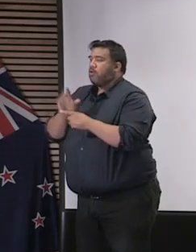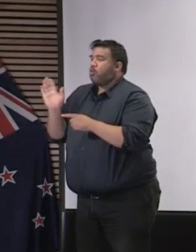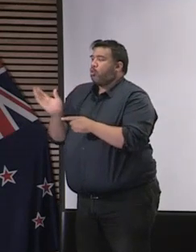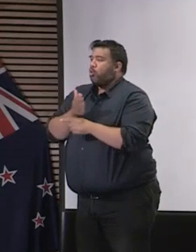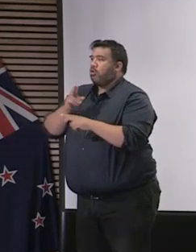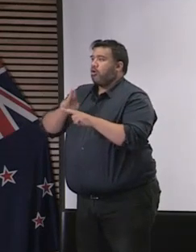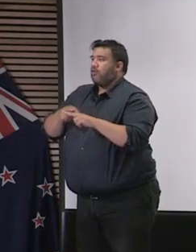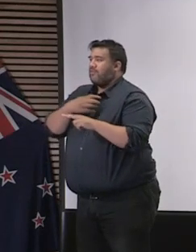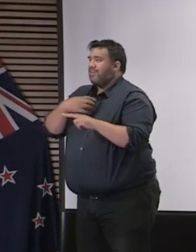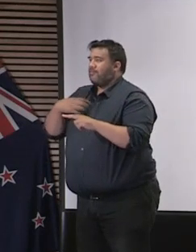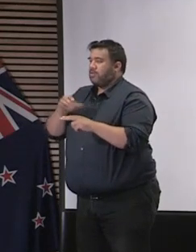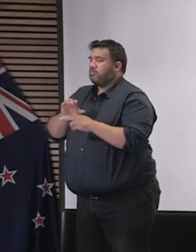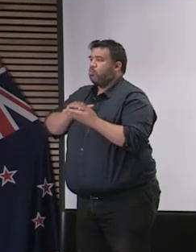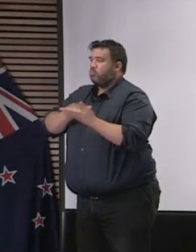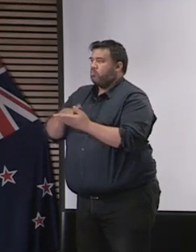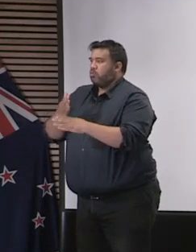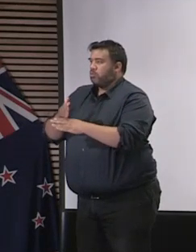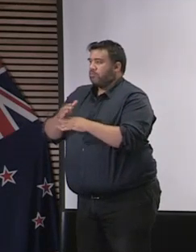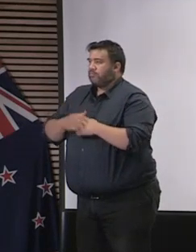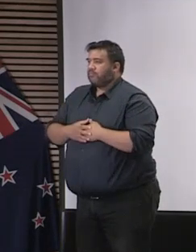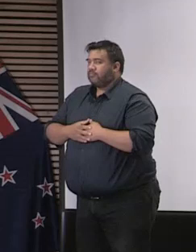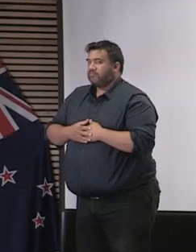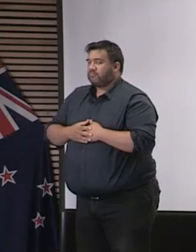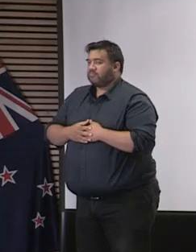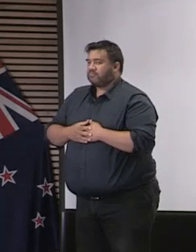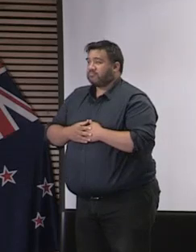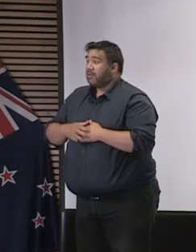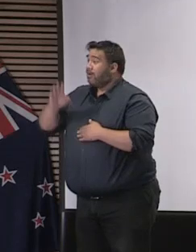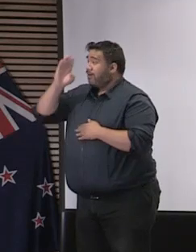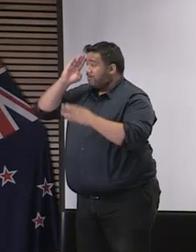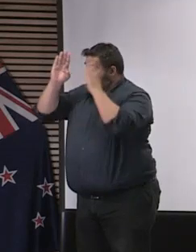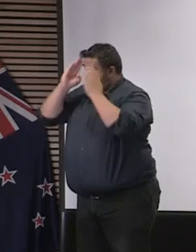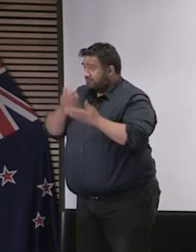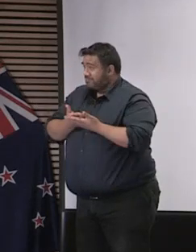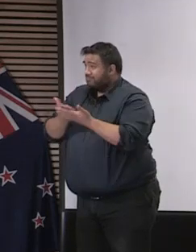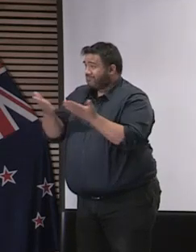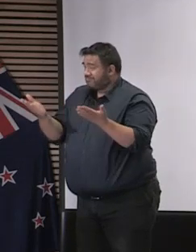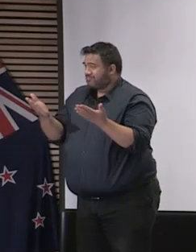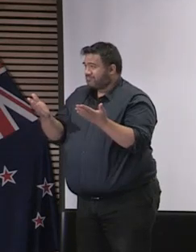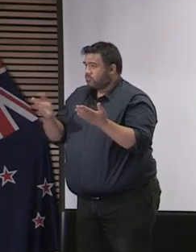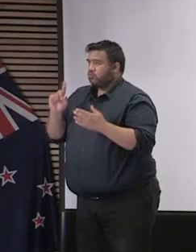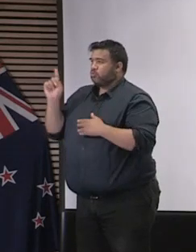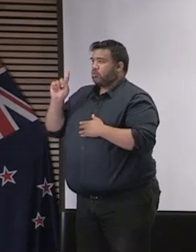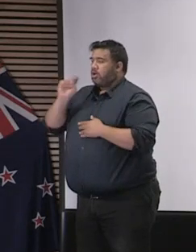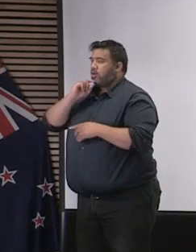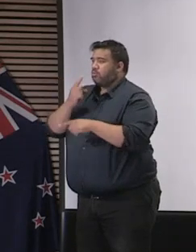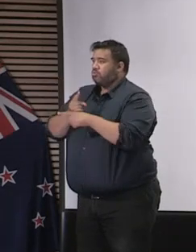After that I will give you an update on the all-of-government response to